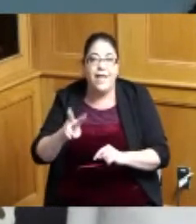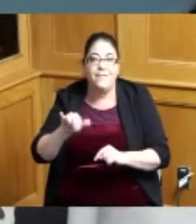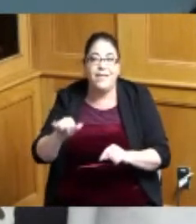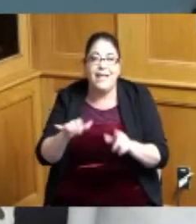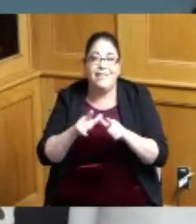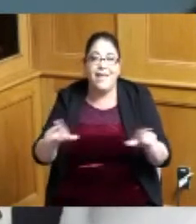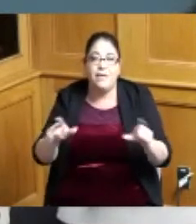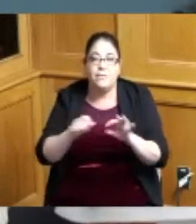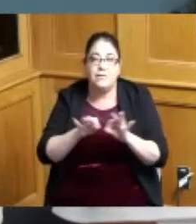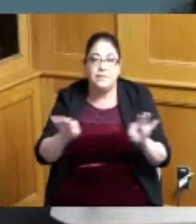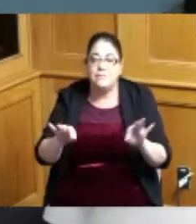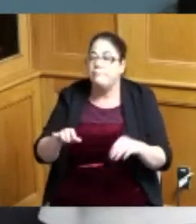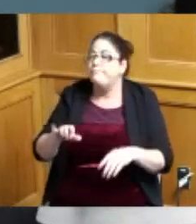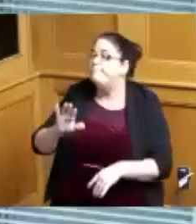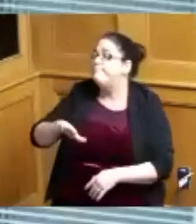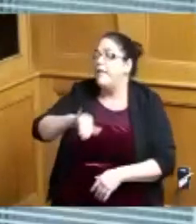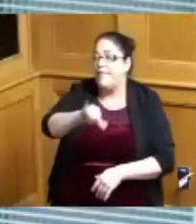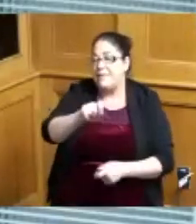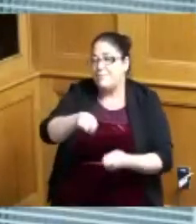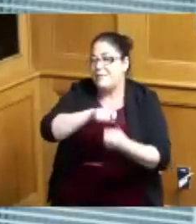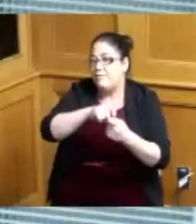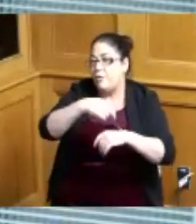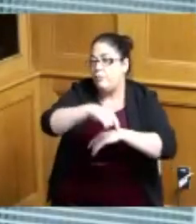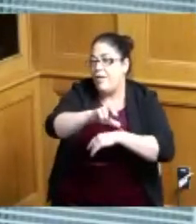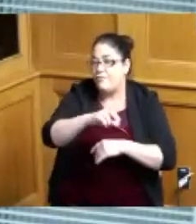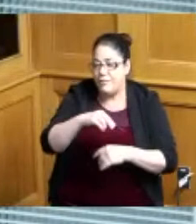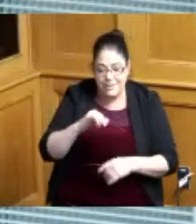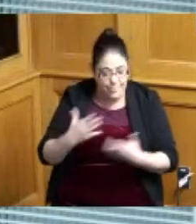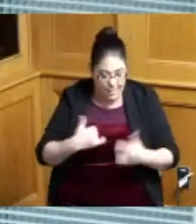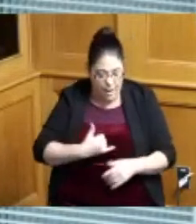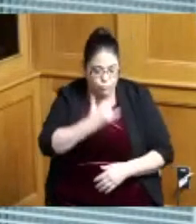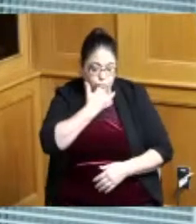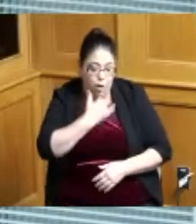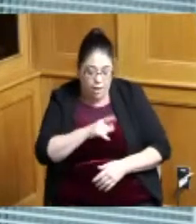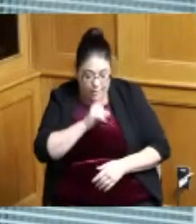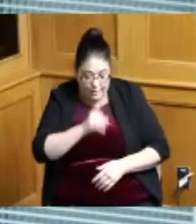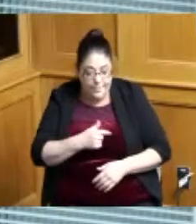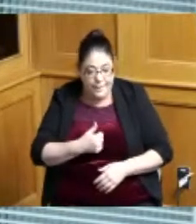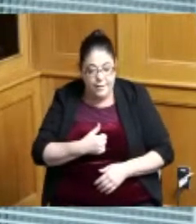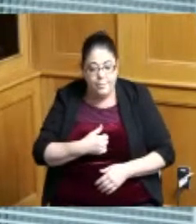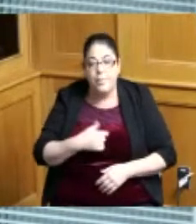the specific reference I believe and correct me on this for sure is within the indigent care levy we